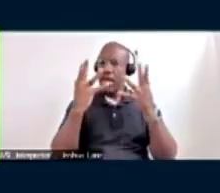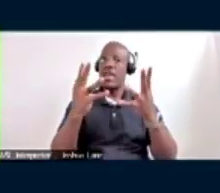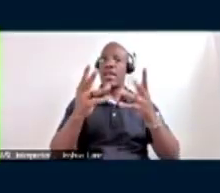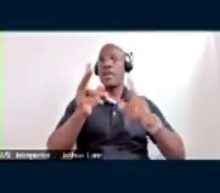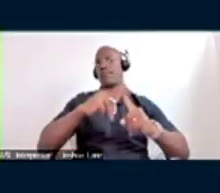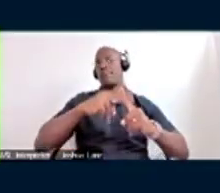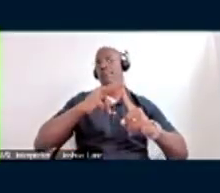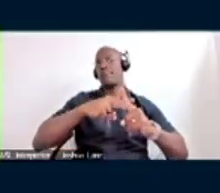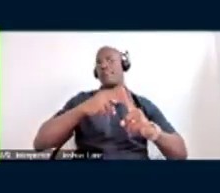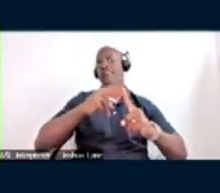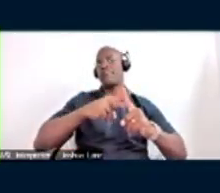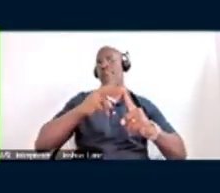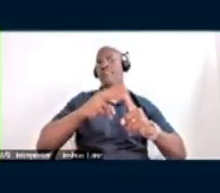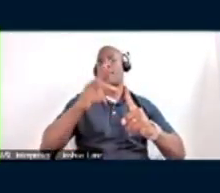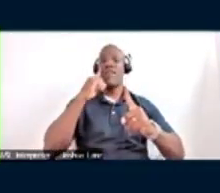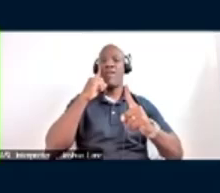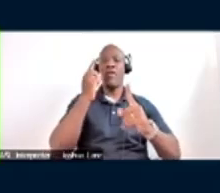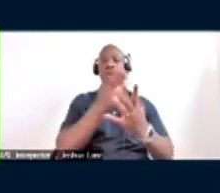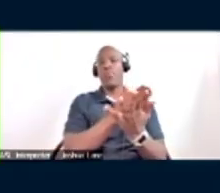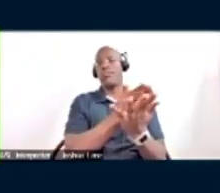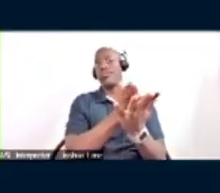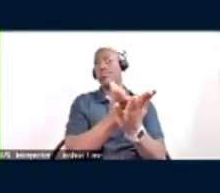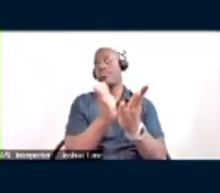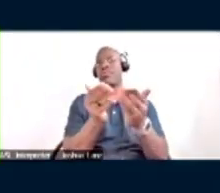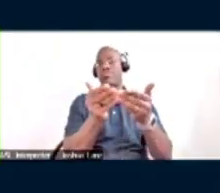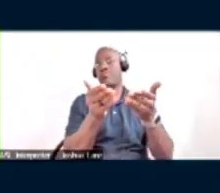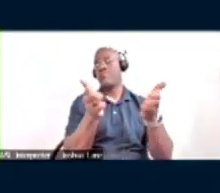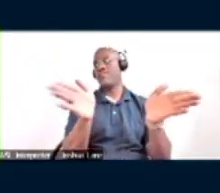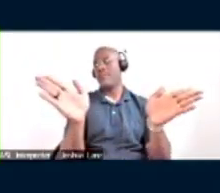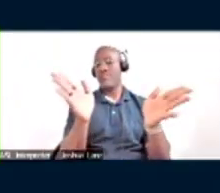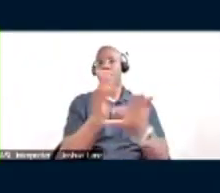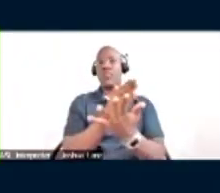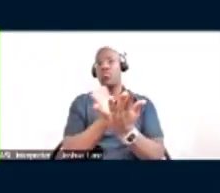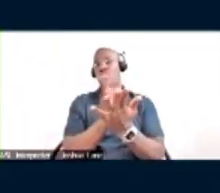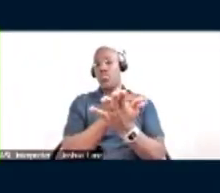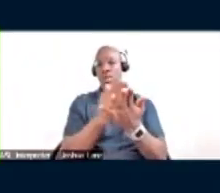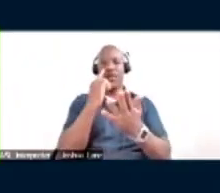on a huge range of science. And we review it using an editorial board format.